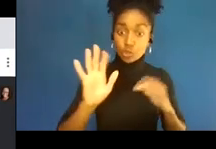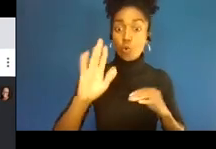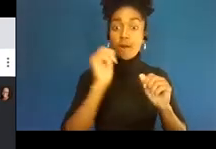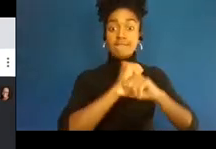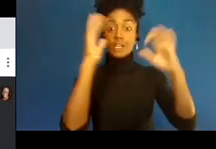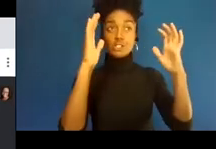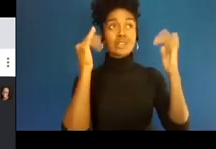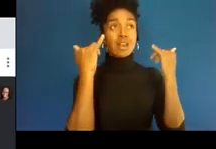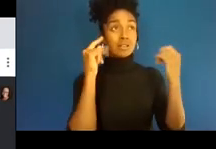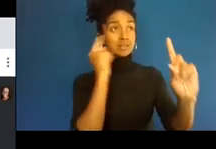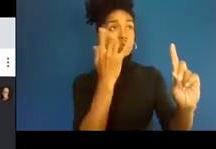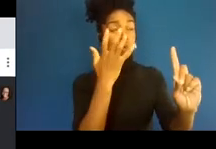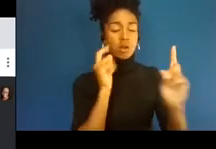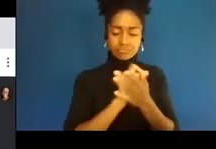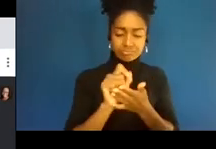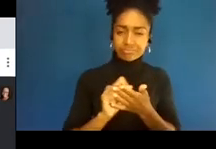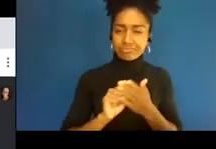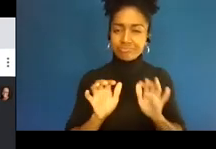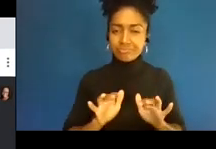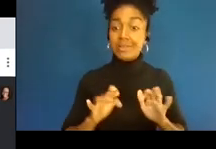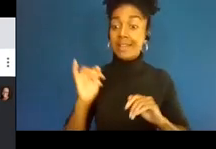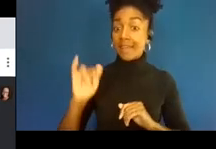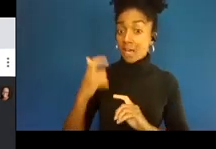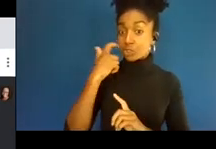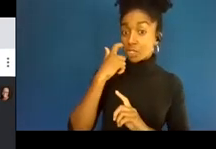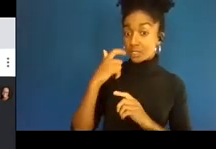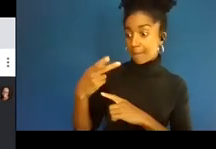the commitments that you just generated on the other Padlet